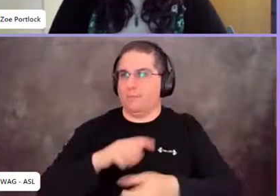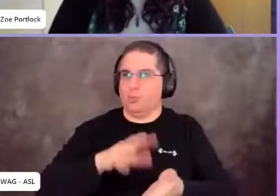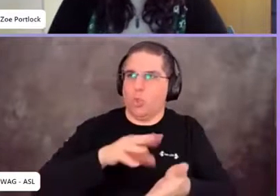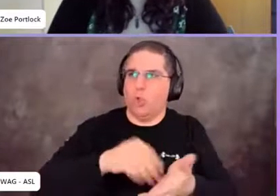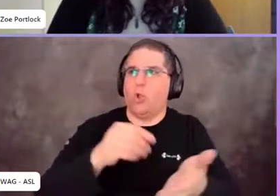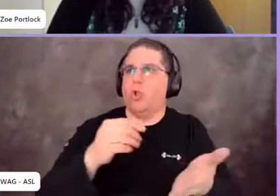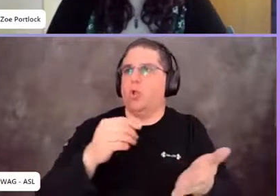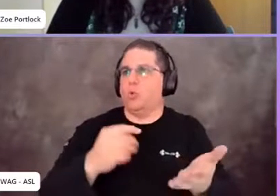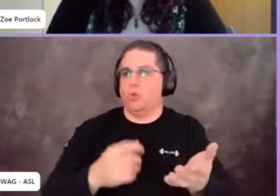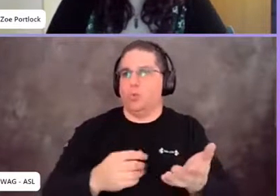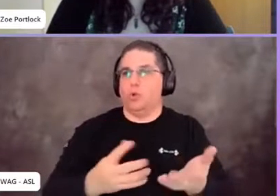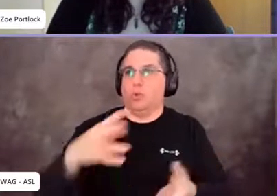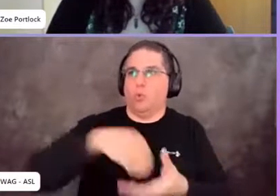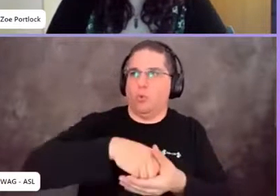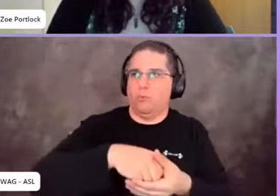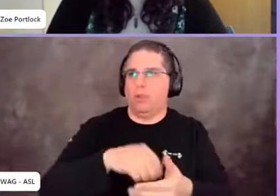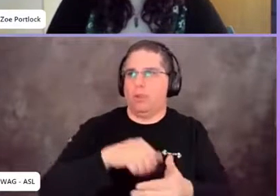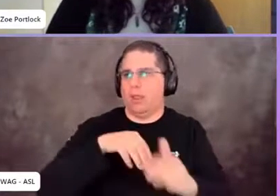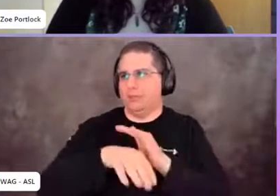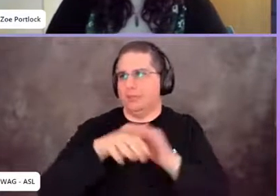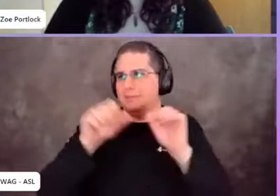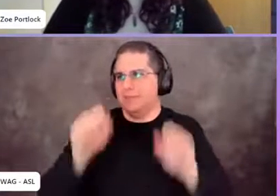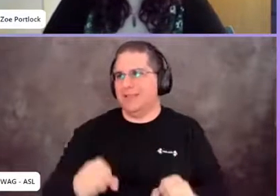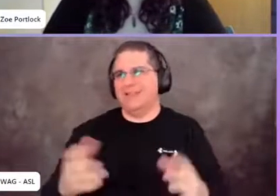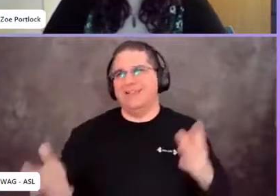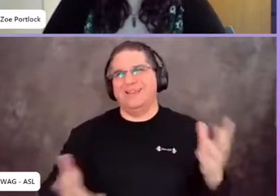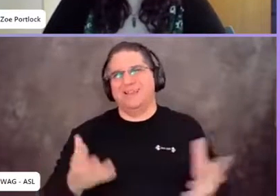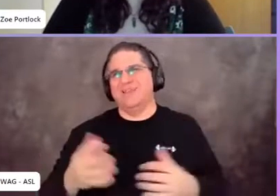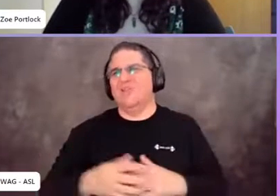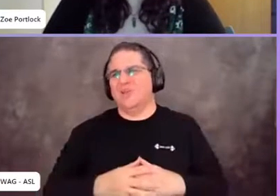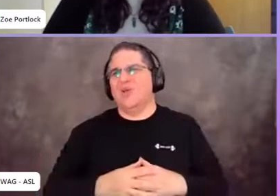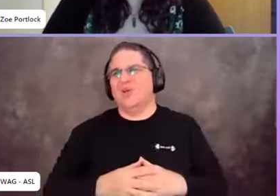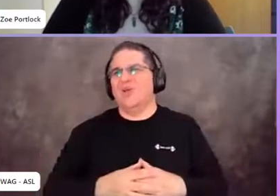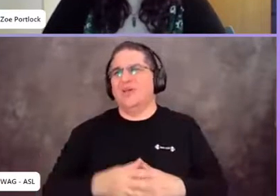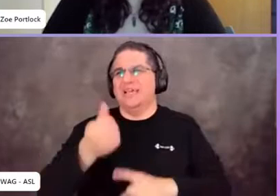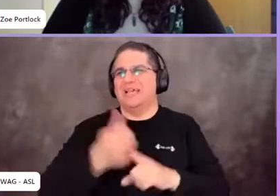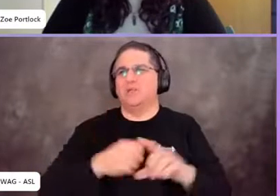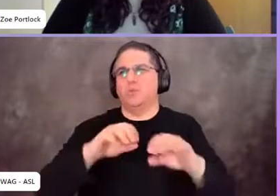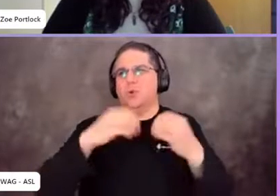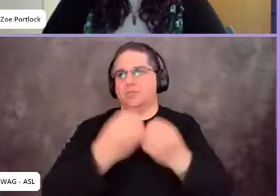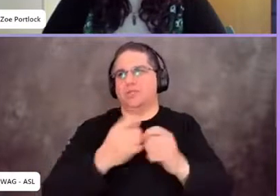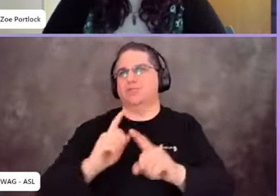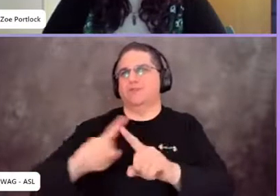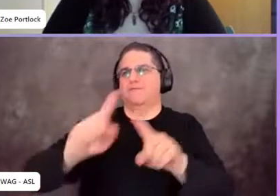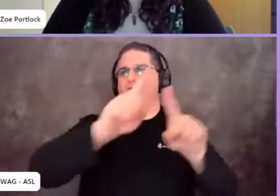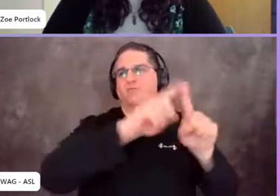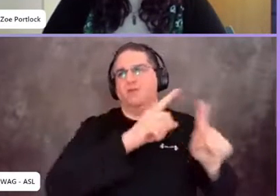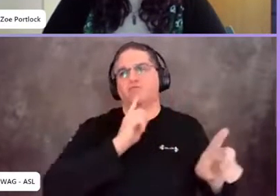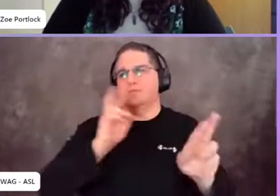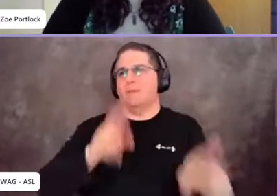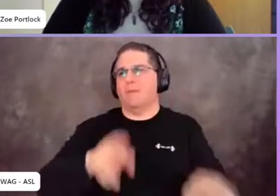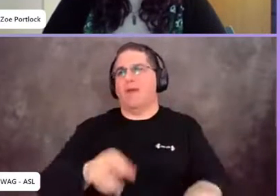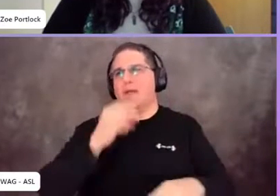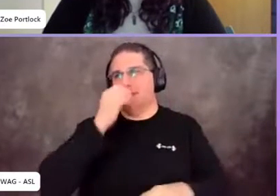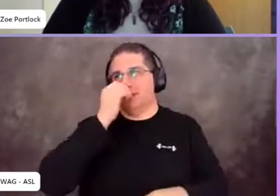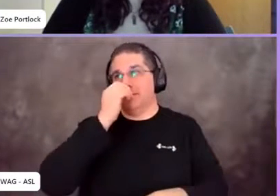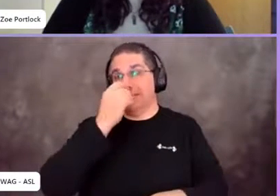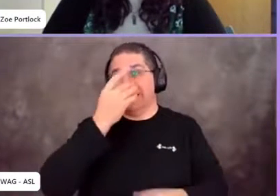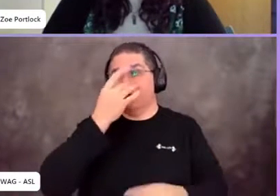time, and they're not giving time by their leadership on their teams or even sometimes high up.